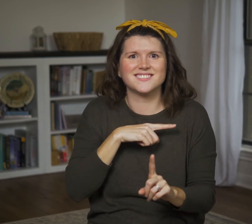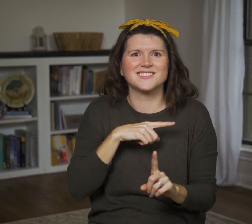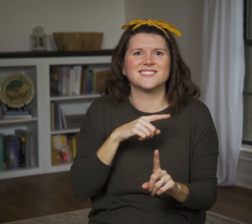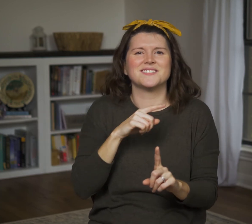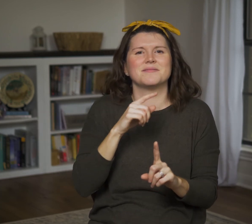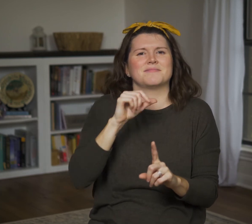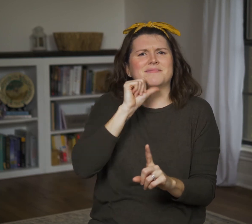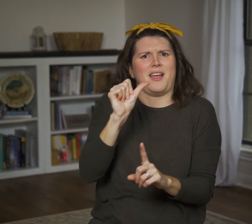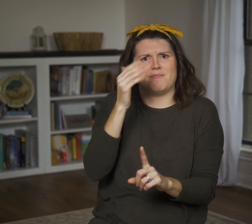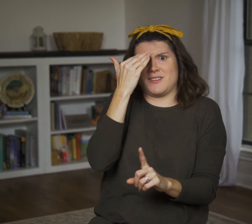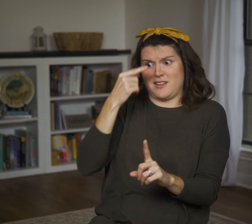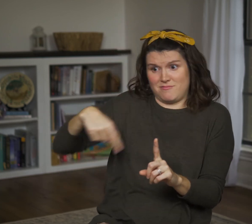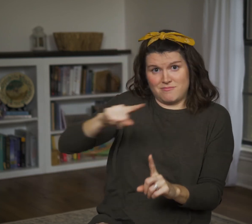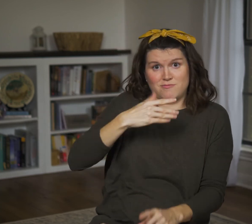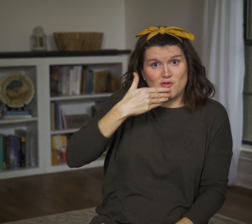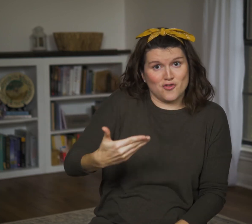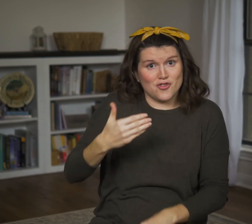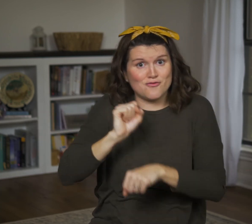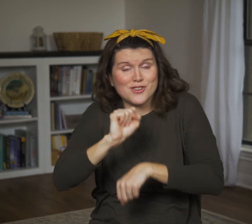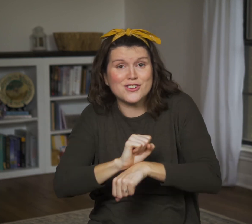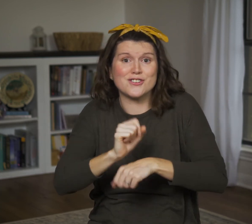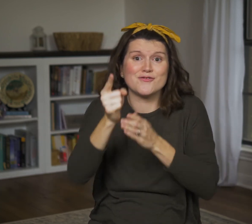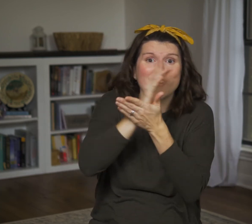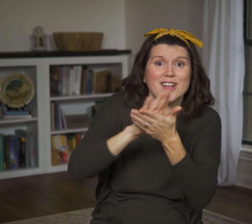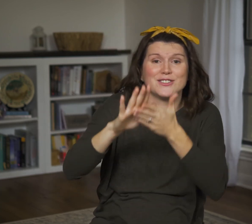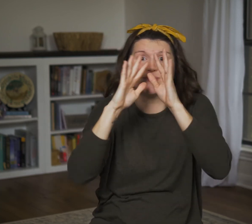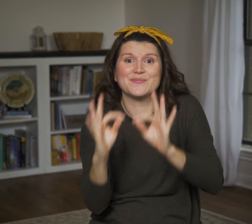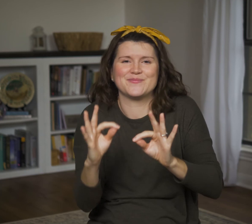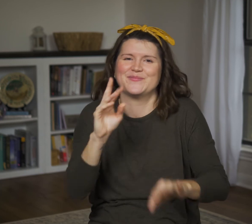Not only is it not because of any good works or righteousness,